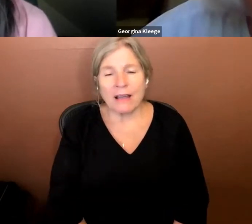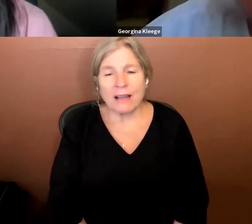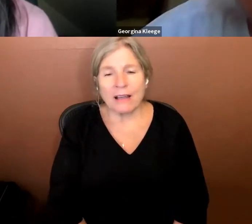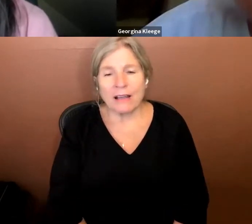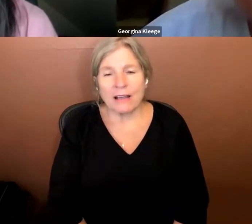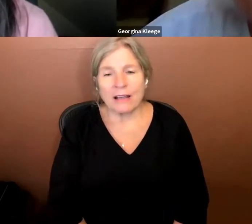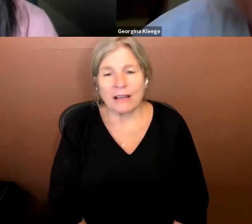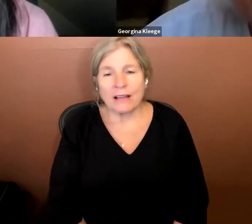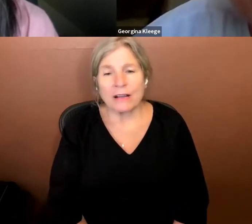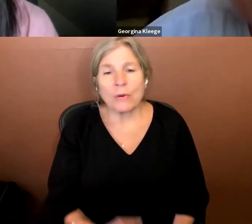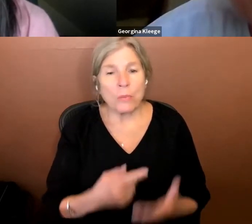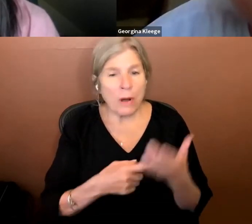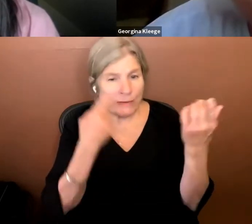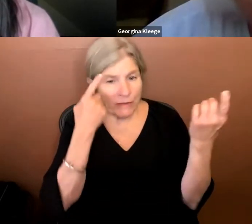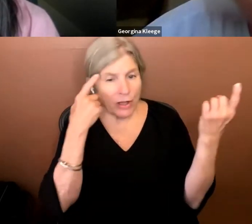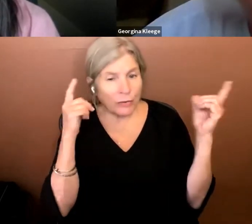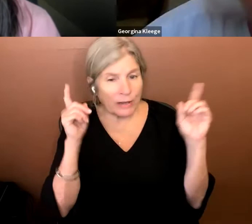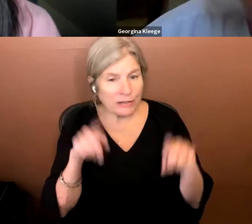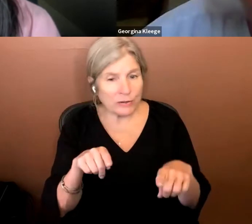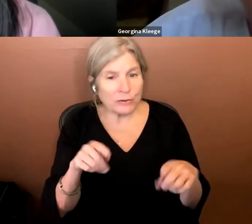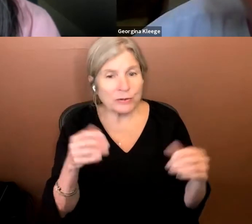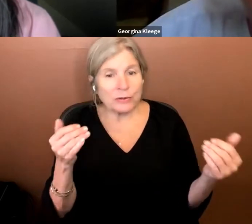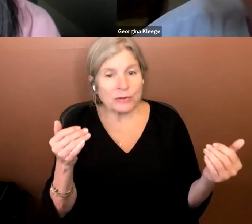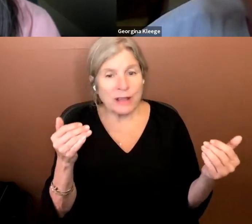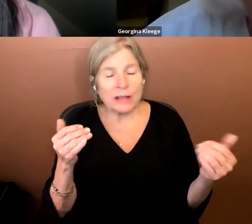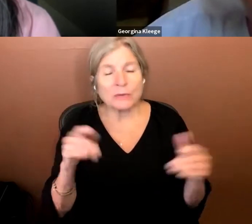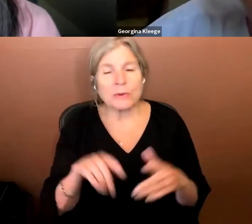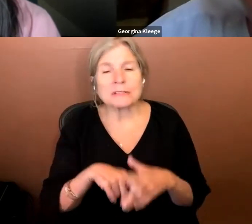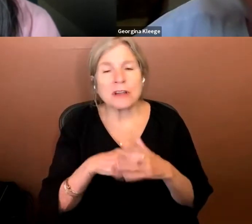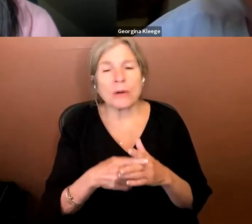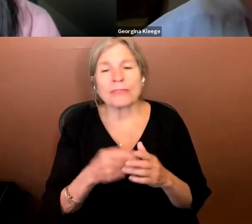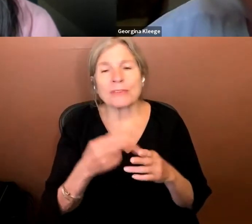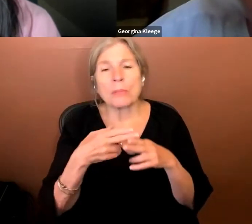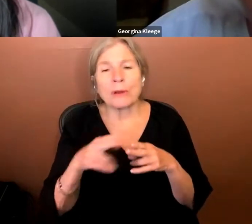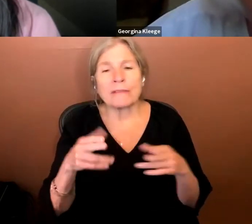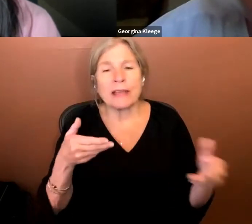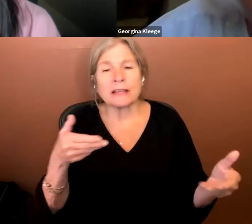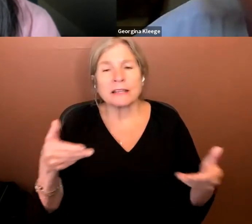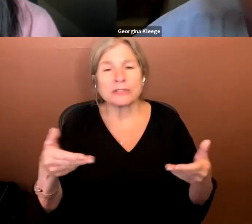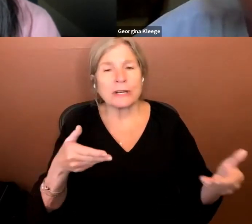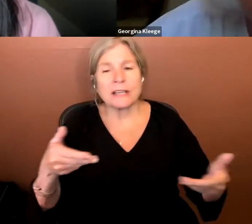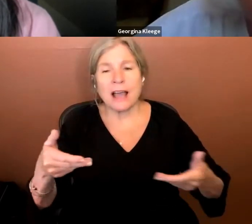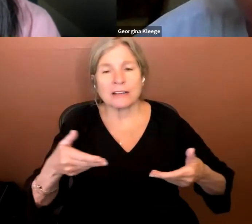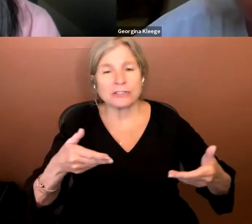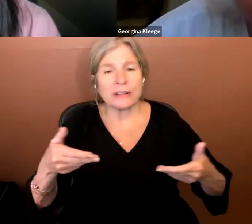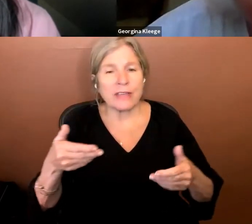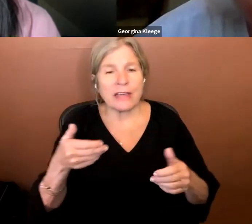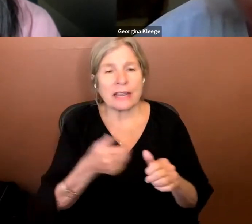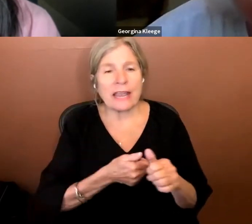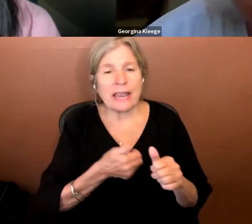agreed to do here today is start with some brief introductions and each of the panelists will